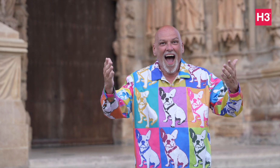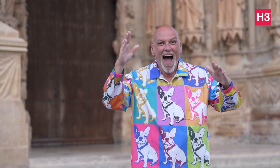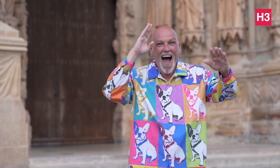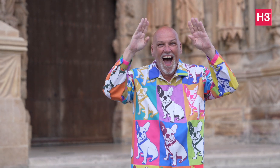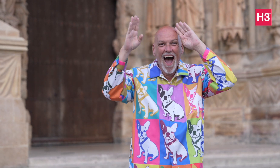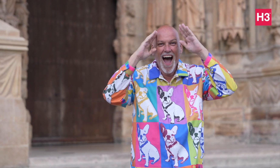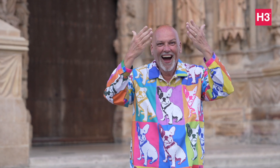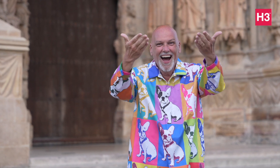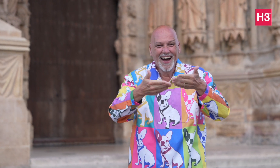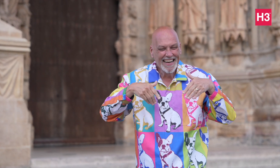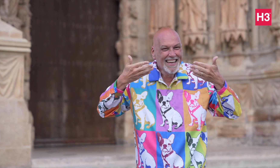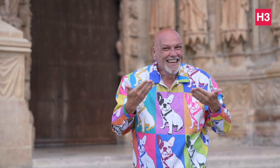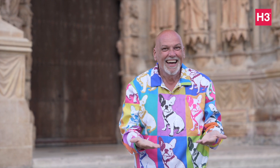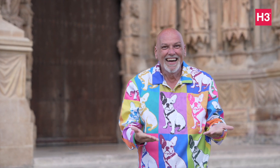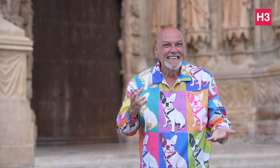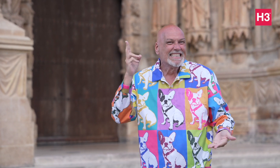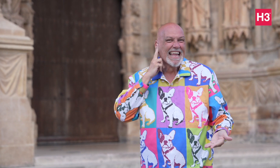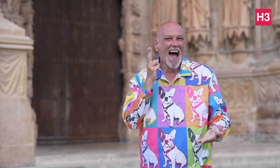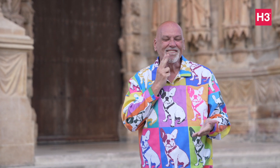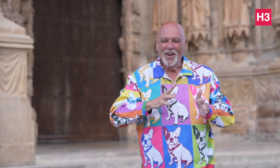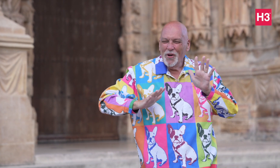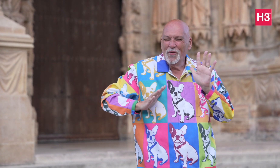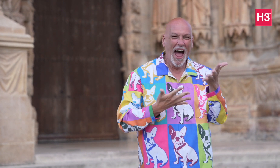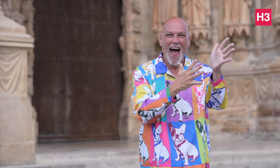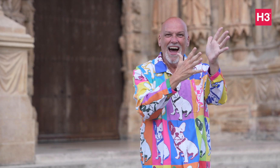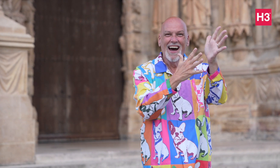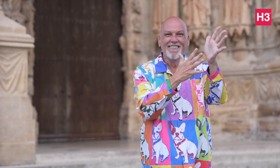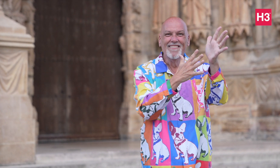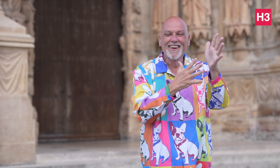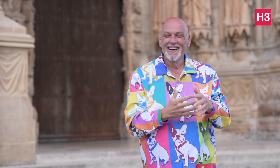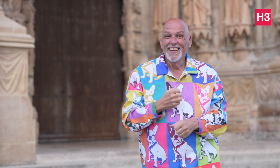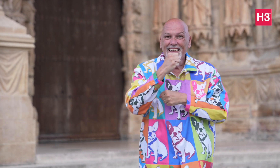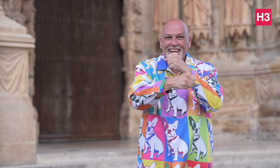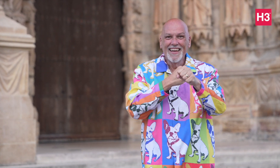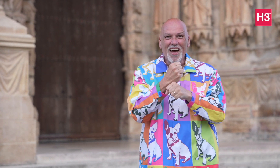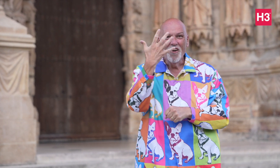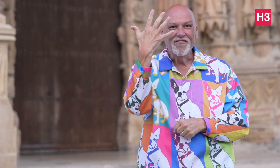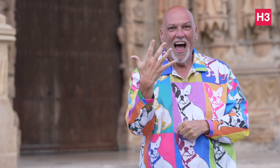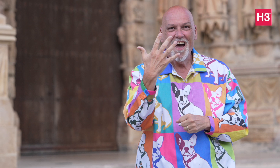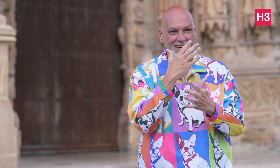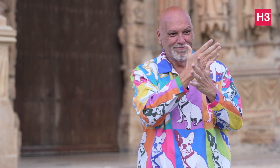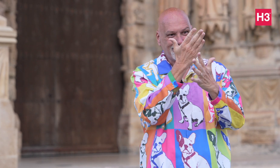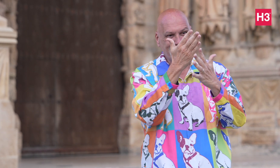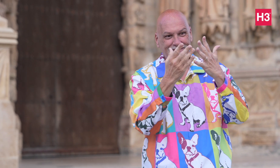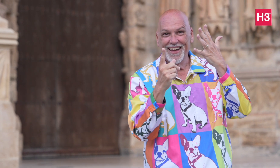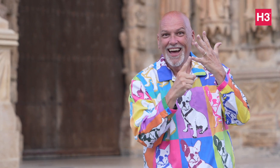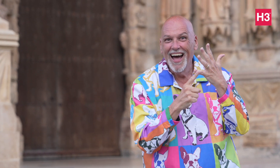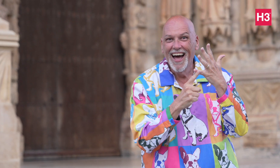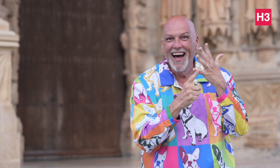Hello! Welcome to Season 5 of DeafWaves!